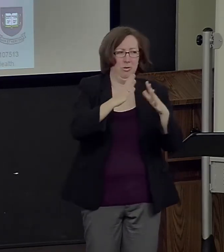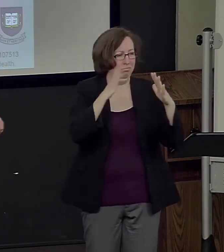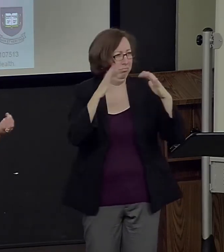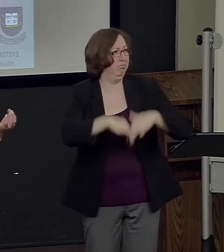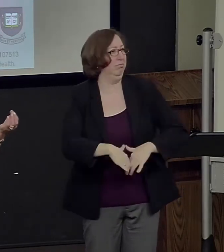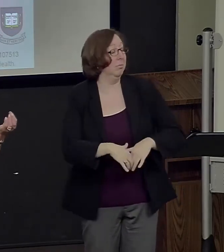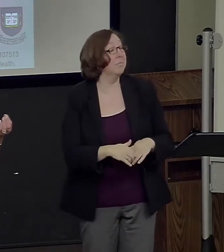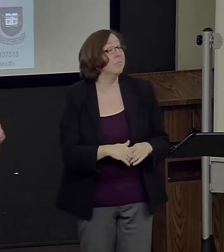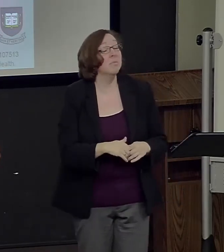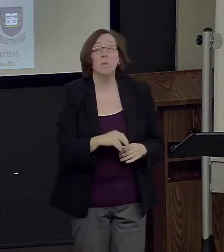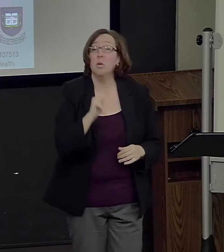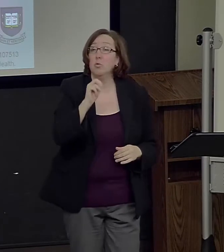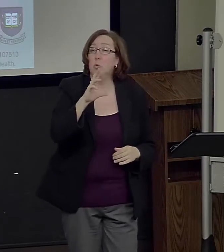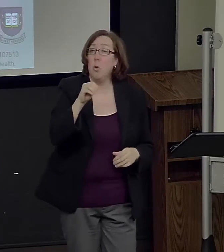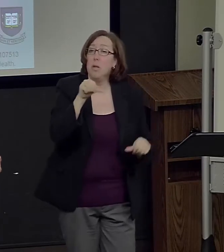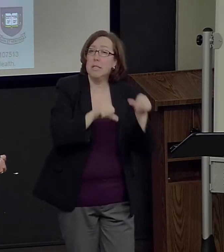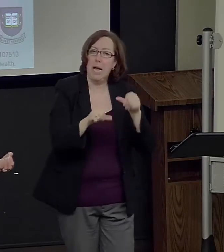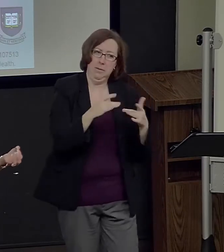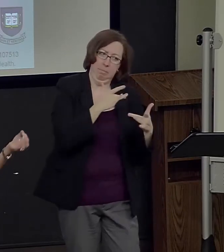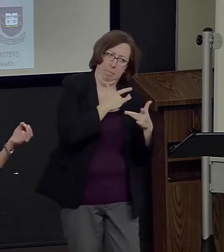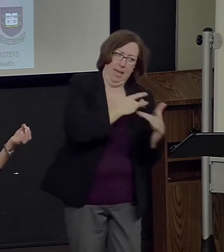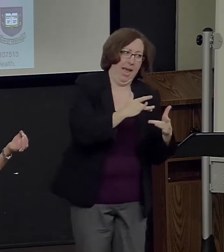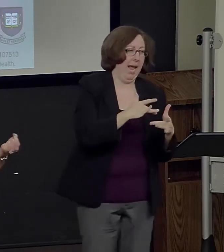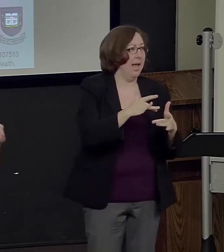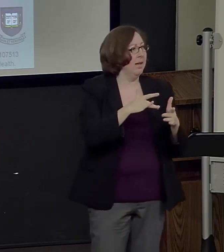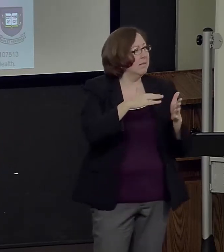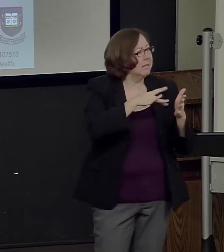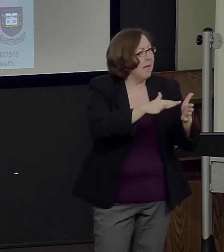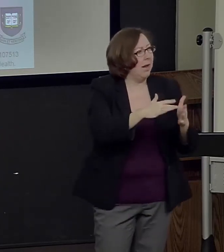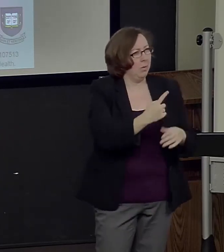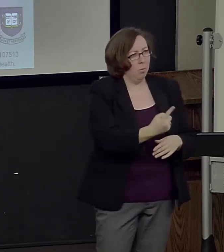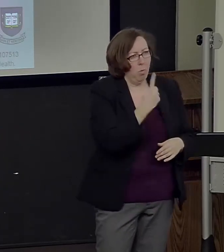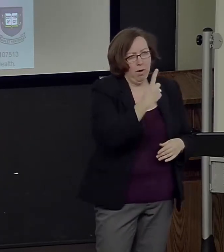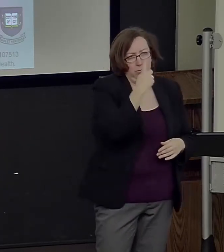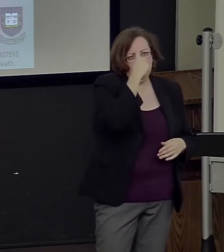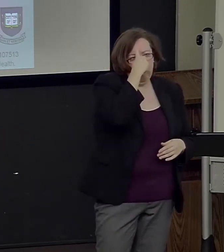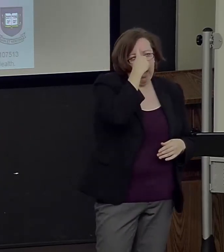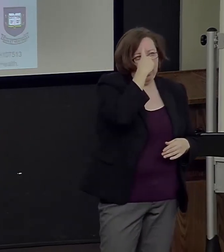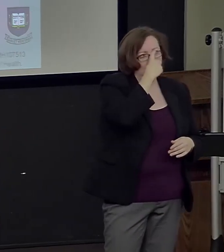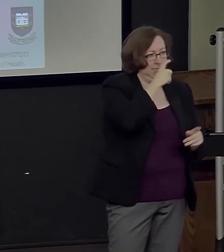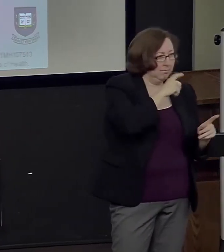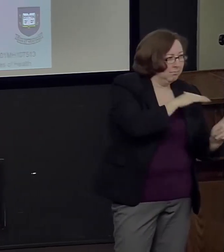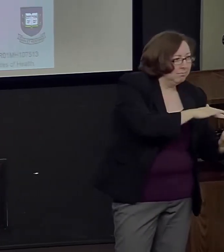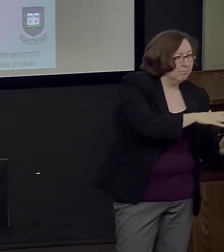one brain at a time, and we have learned a great deal about the principles